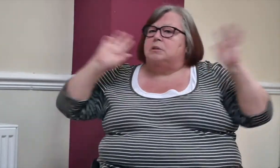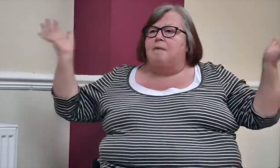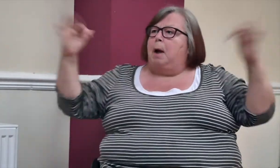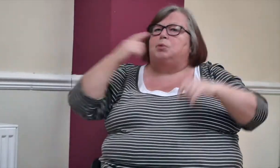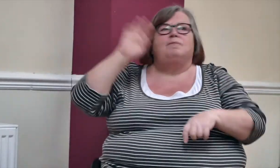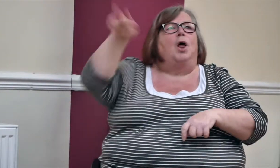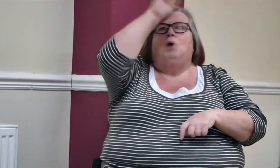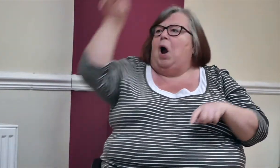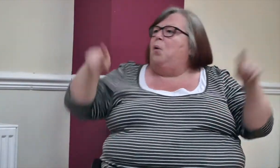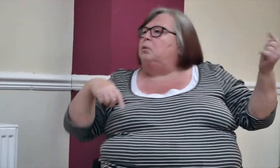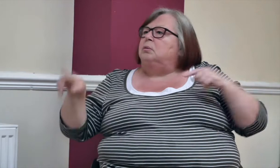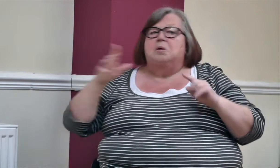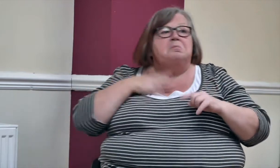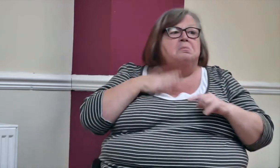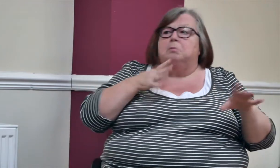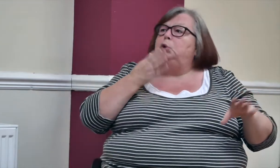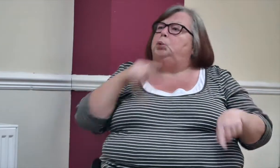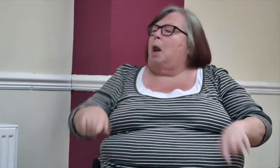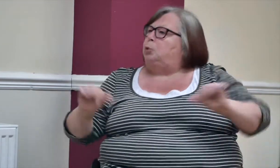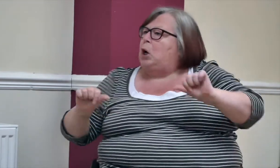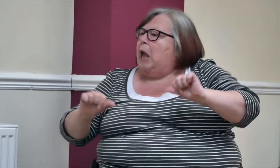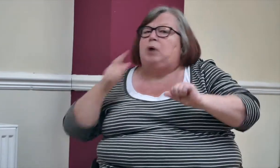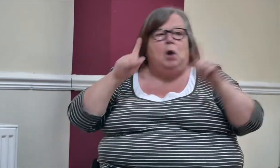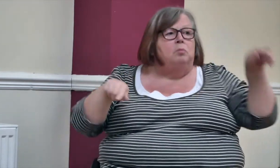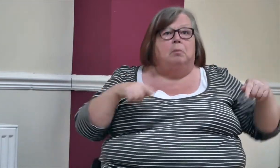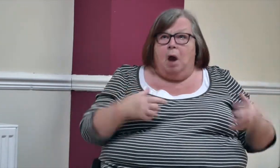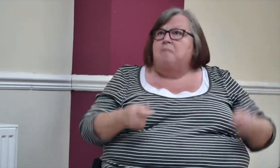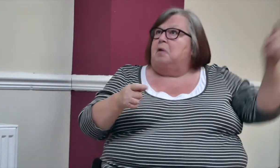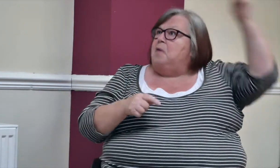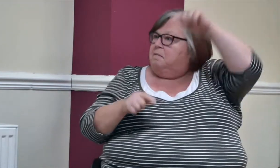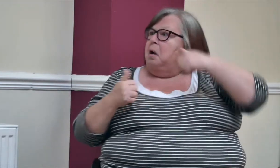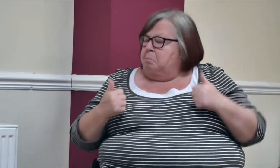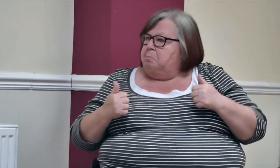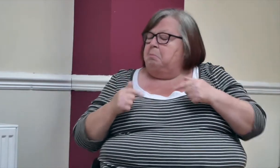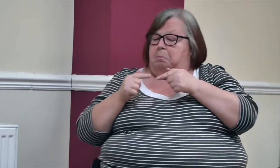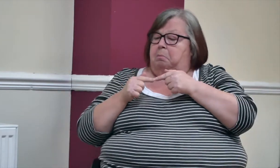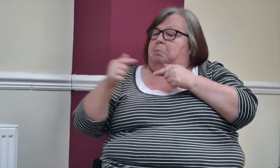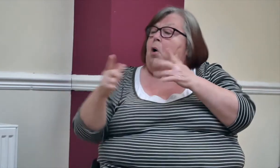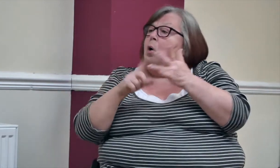It was just an opportunity to have a look round. We couldn't use the space yet. Just to have a look what the building was like.